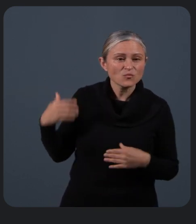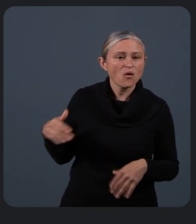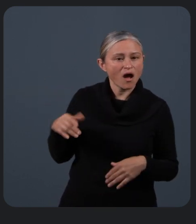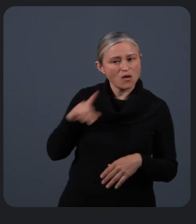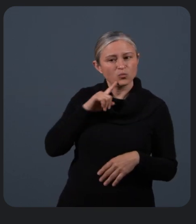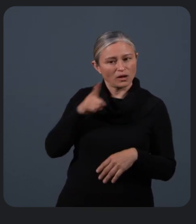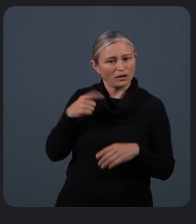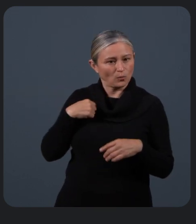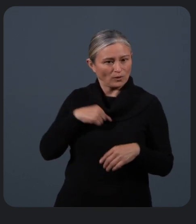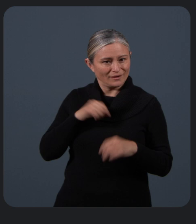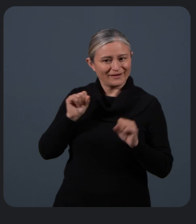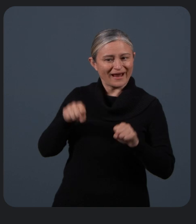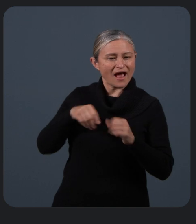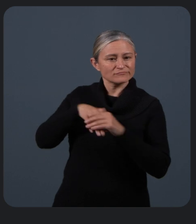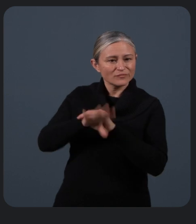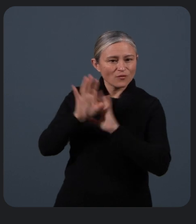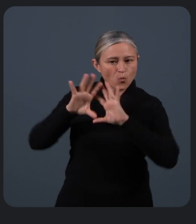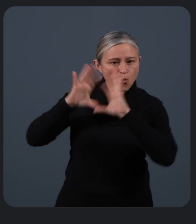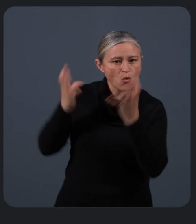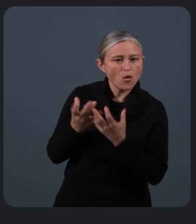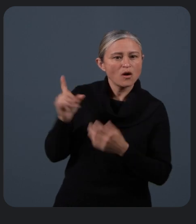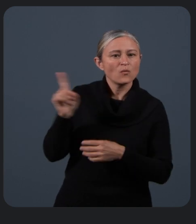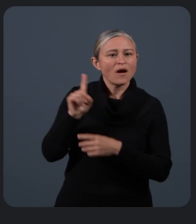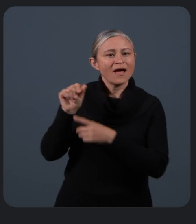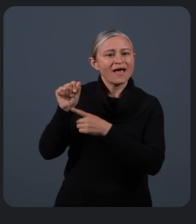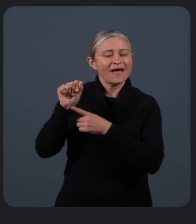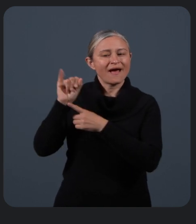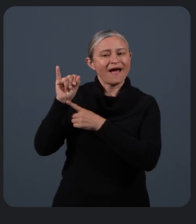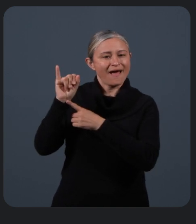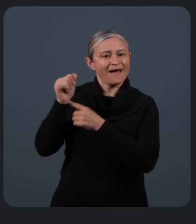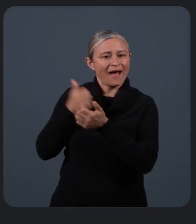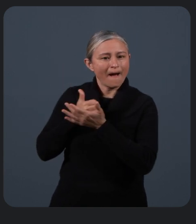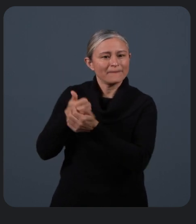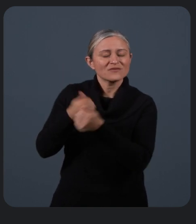AI can assist everyone with their day-to-day tasks.